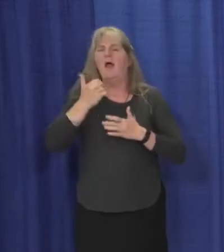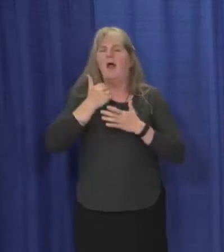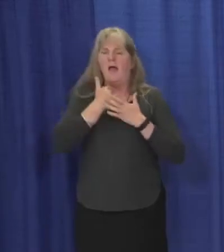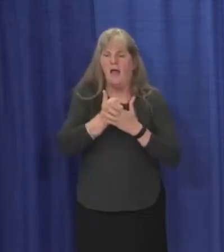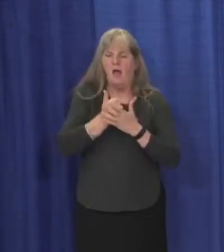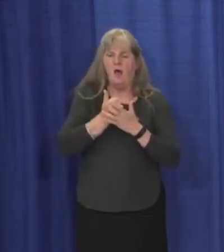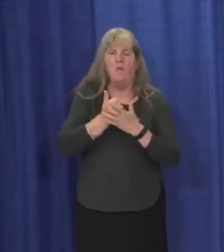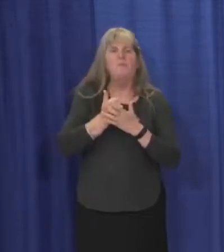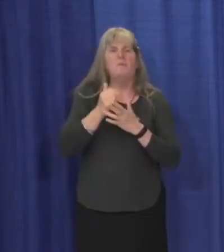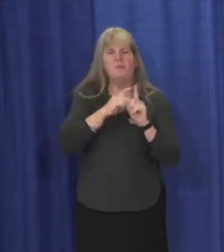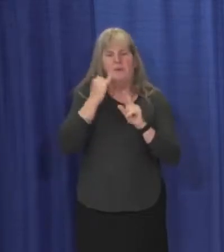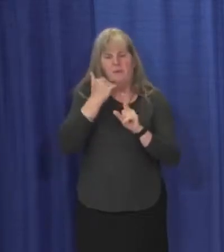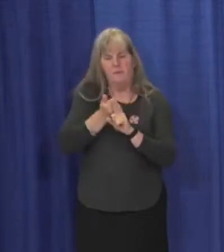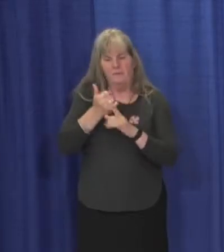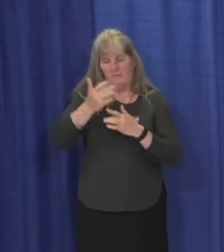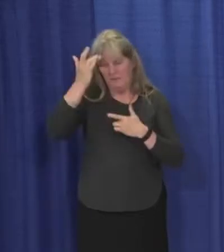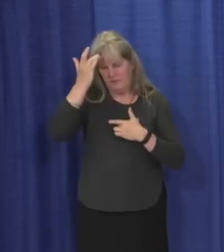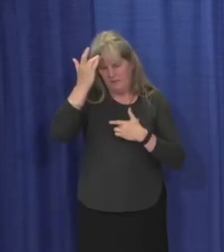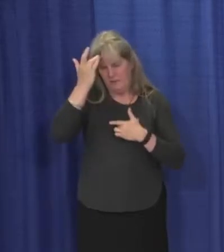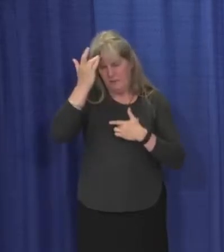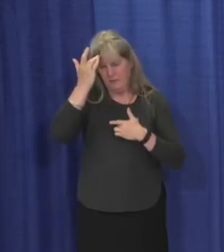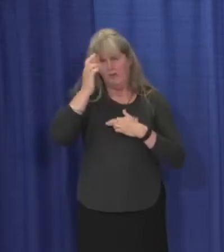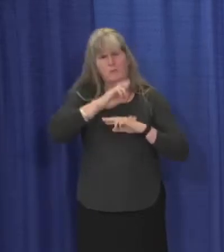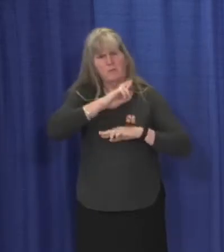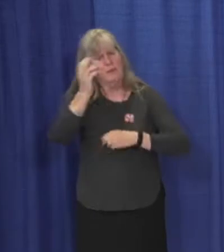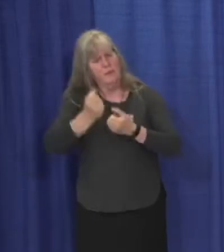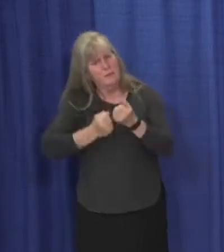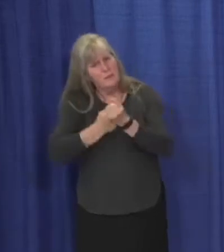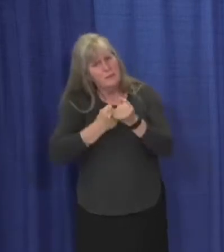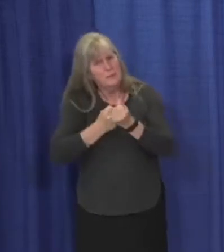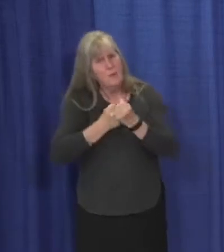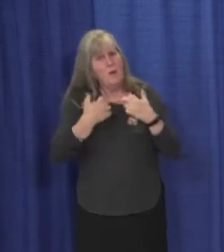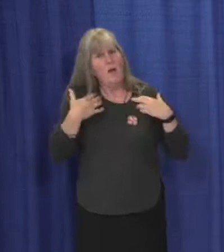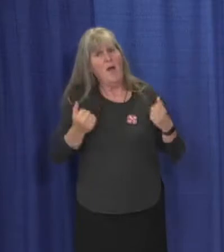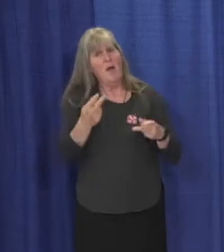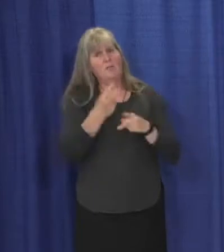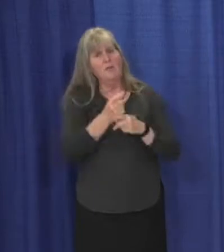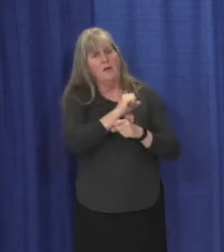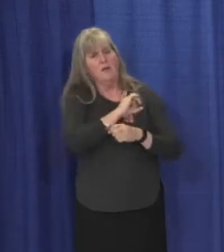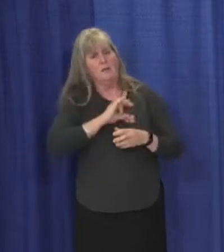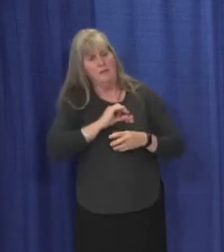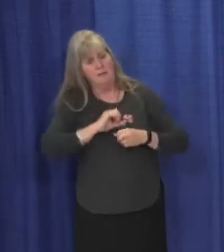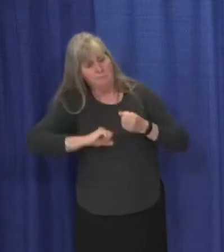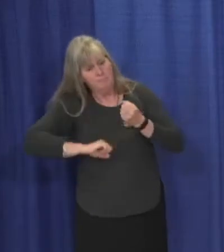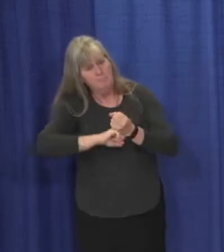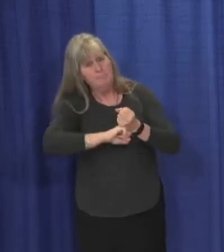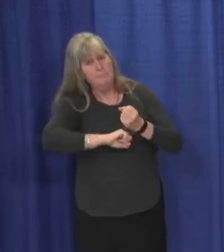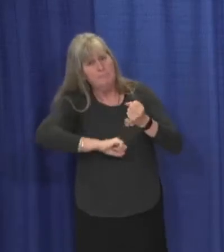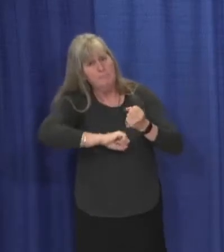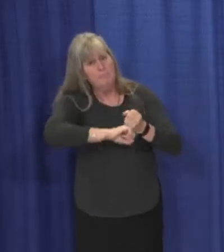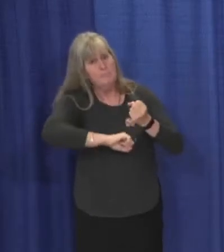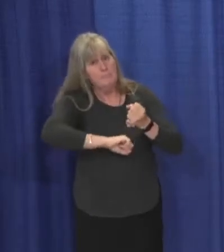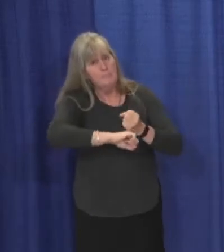treating it while my C8, relieving our tired healthcare and public health workforce with